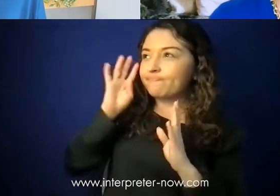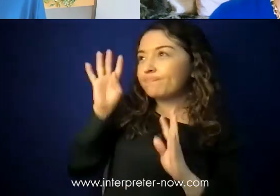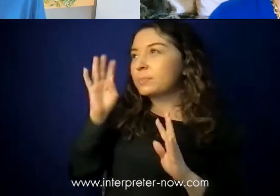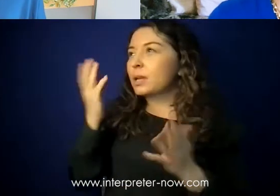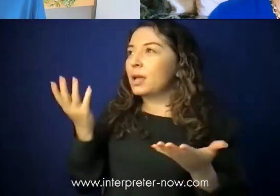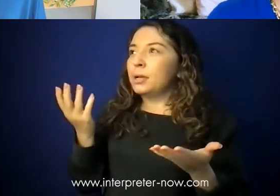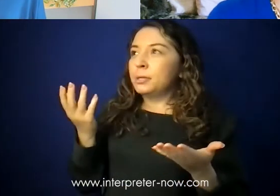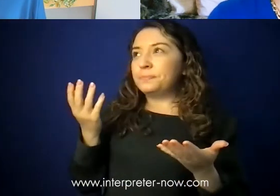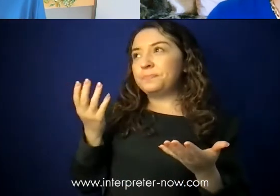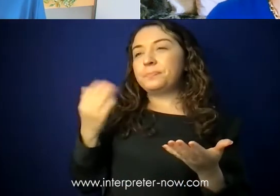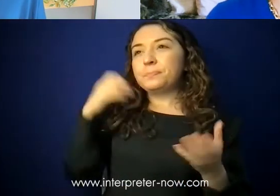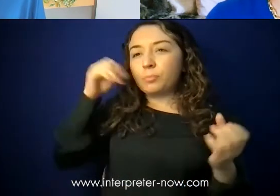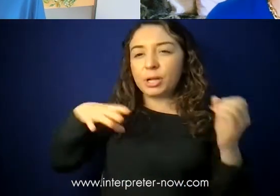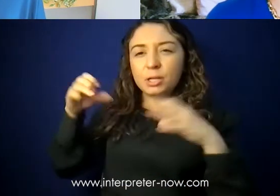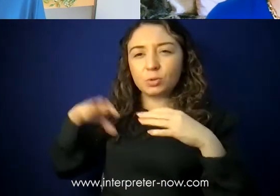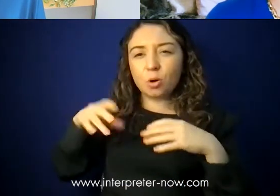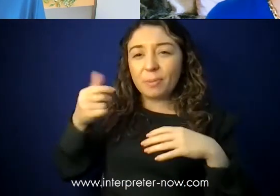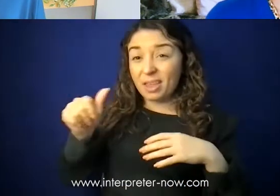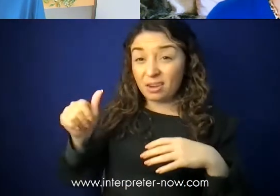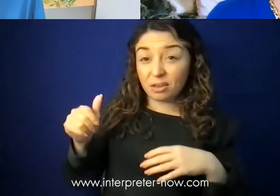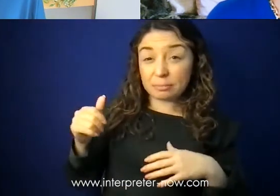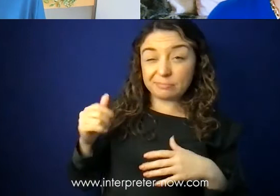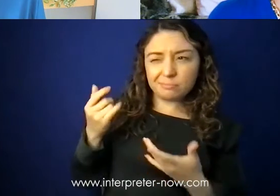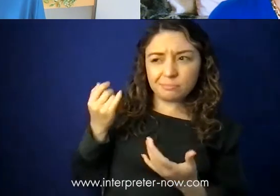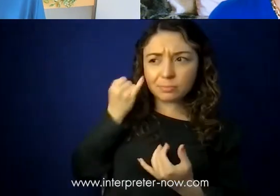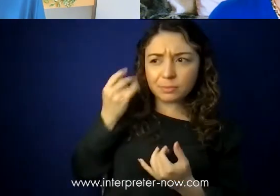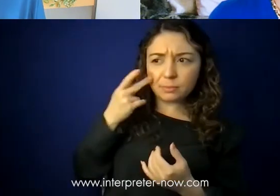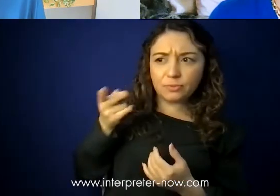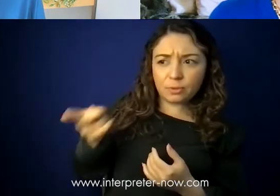whether someone else in that little group of people, that you consider to be your little